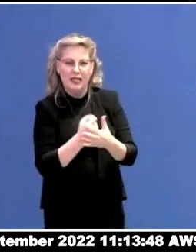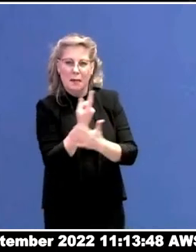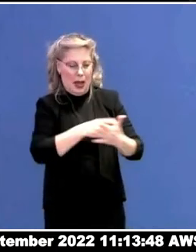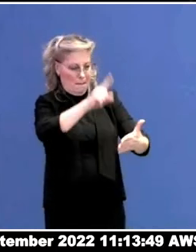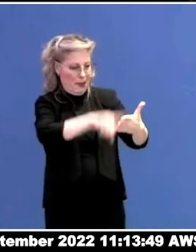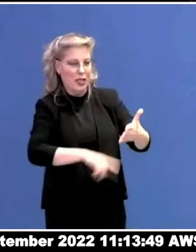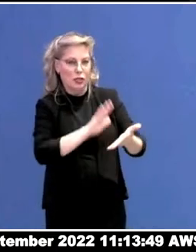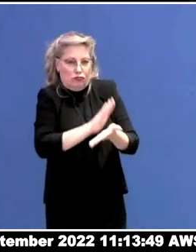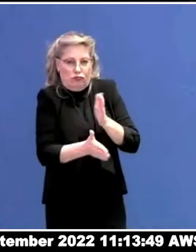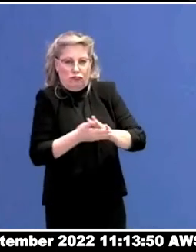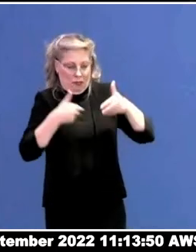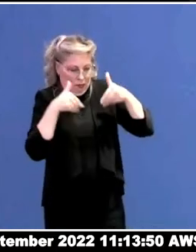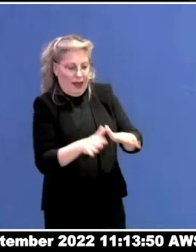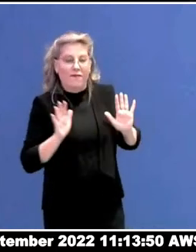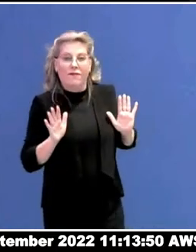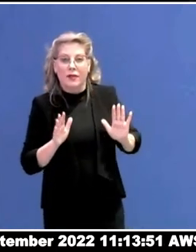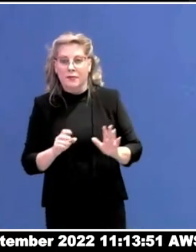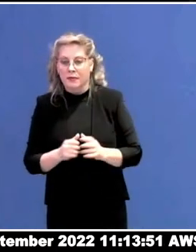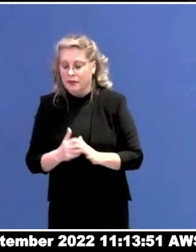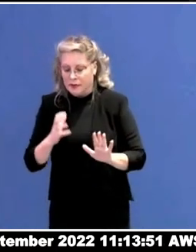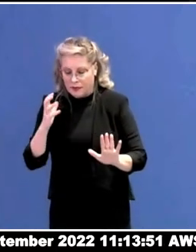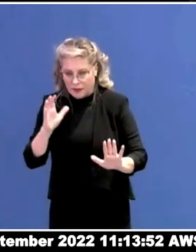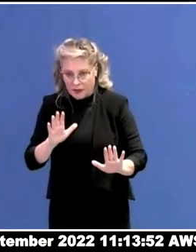That is being failed. MS McMAHON: Ms Krakouer, I'm going to interrupt you.